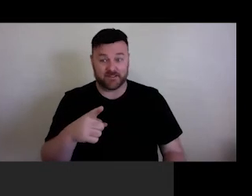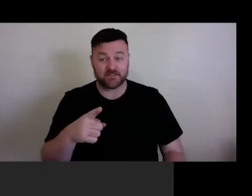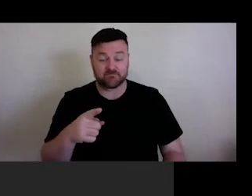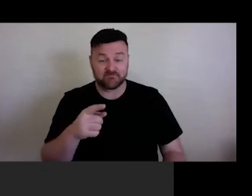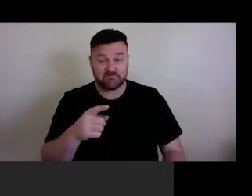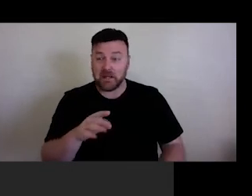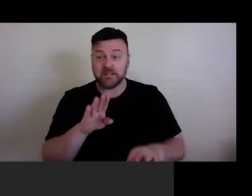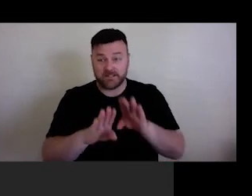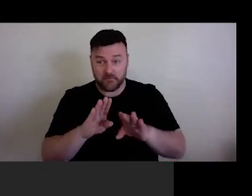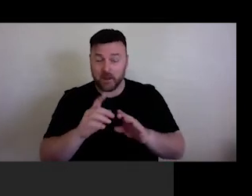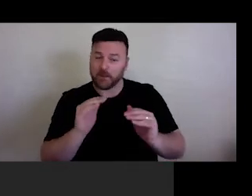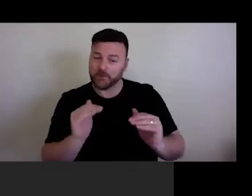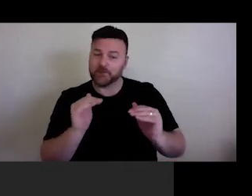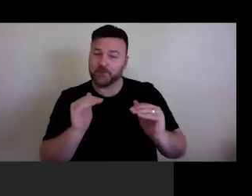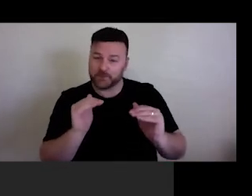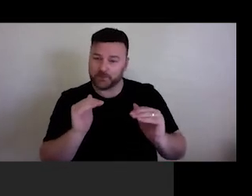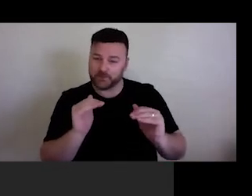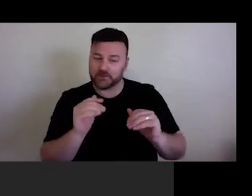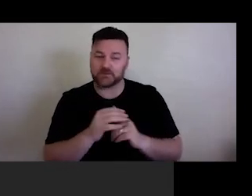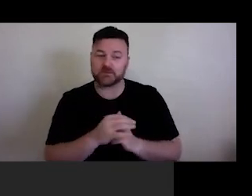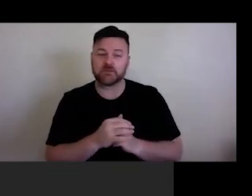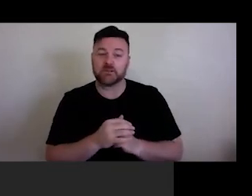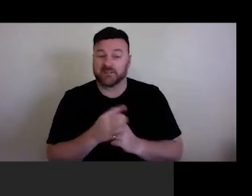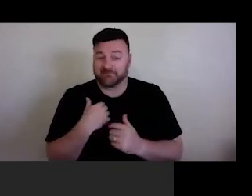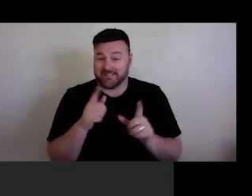At this point we would recommend basically the same type of set-up,